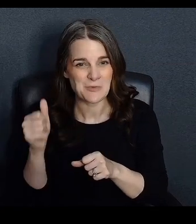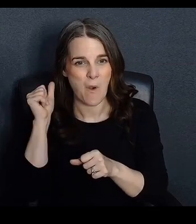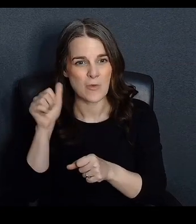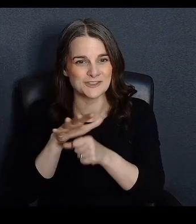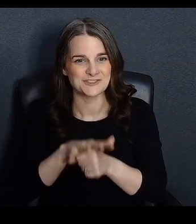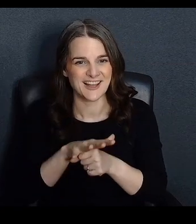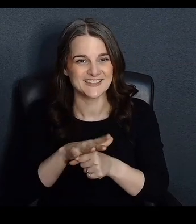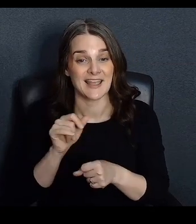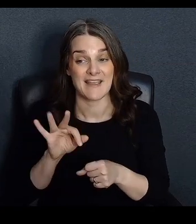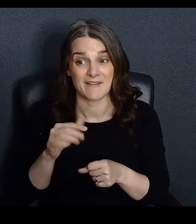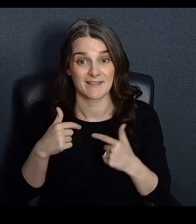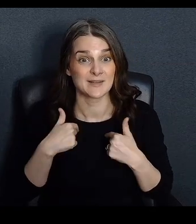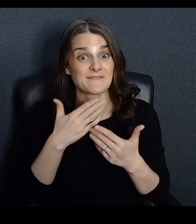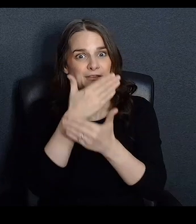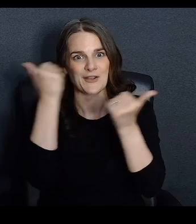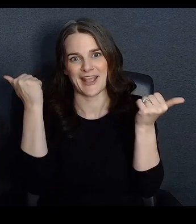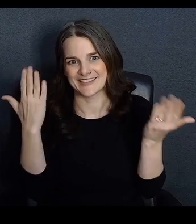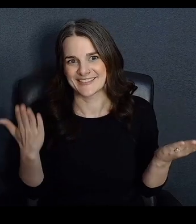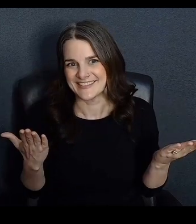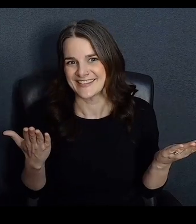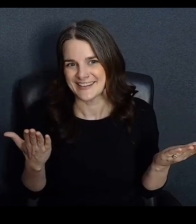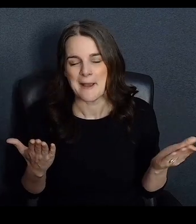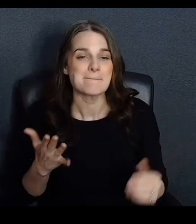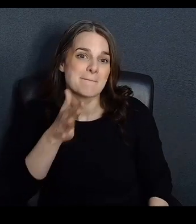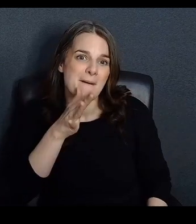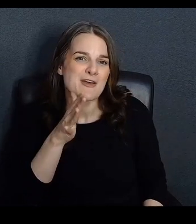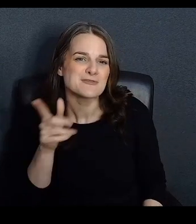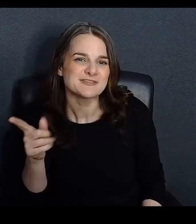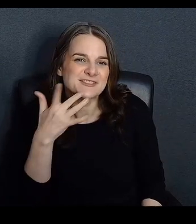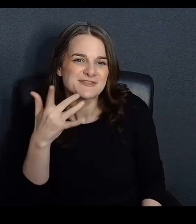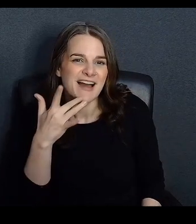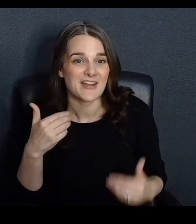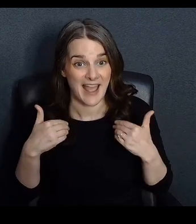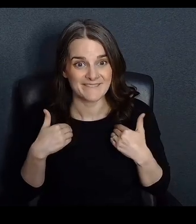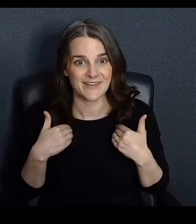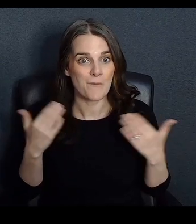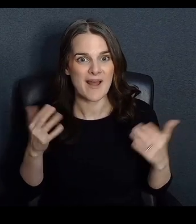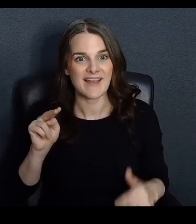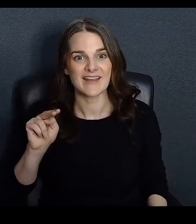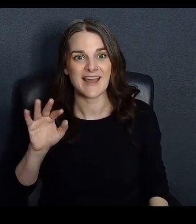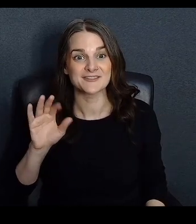and she won't stress about it if I forget. I'm sure my mother would much rather I put an NFC